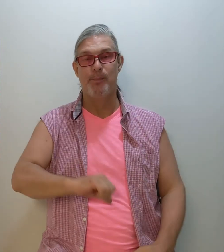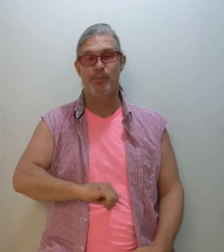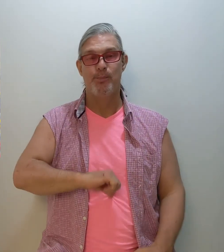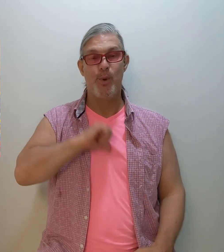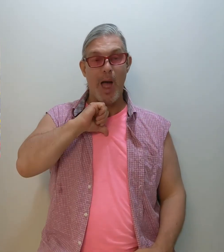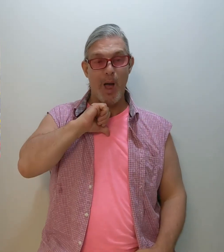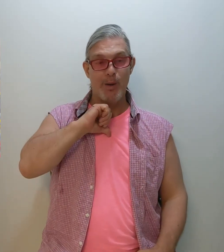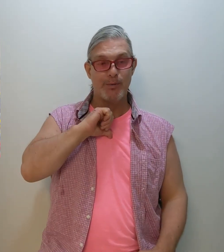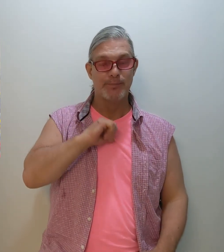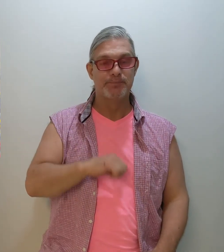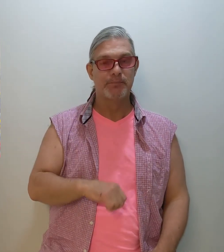and more proud!